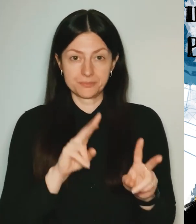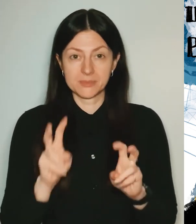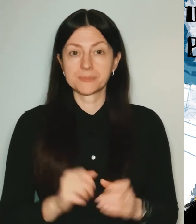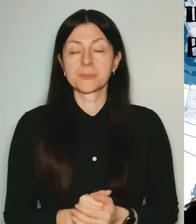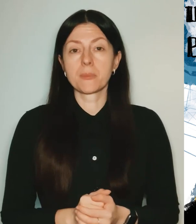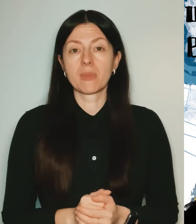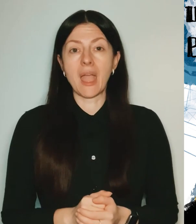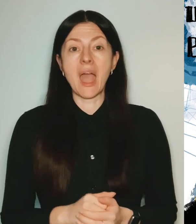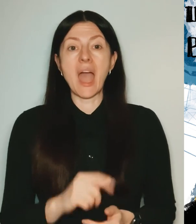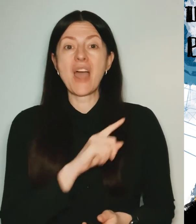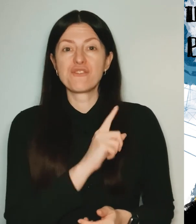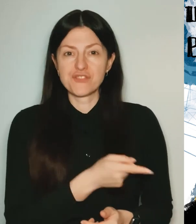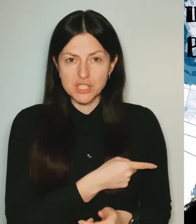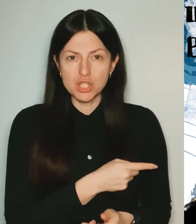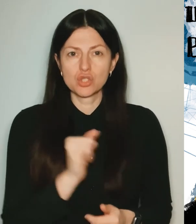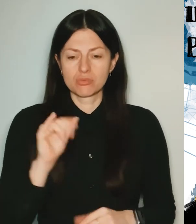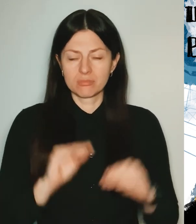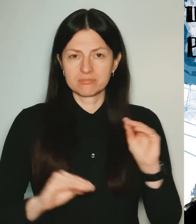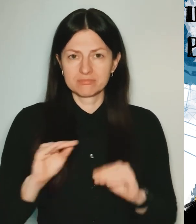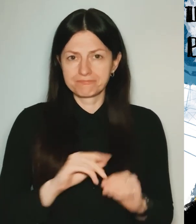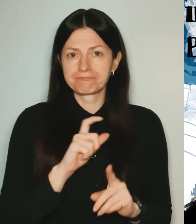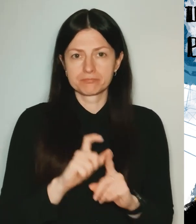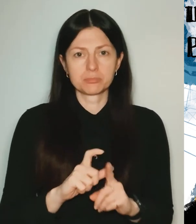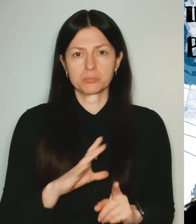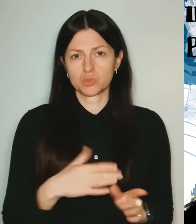Physically and household related wise I was ready for war.